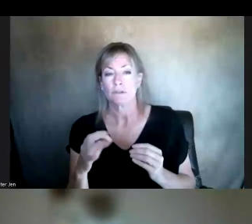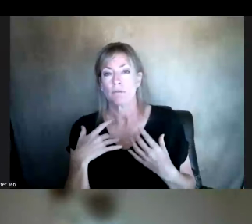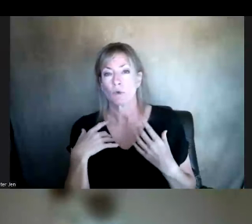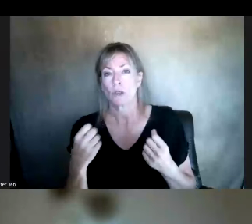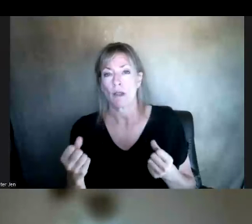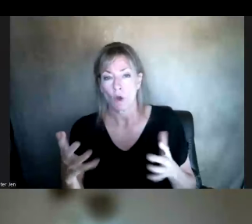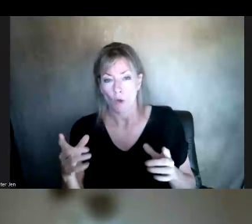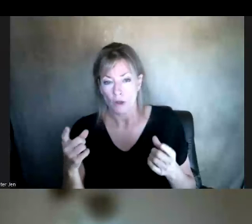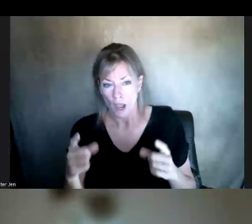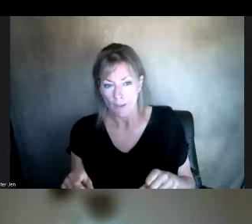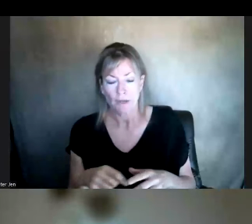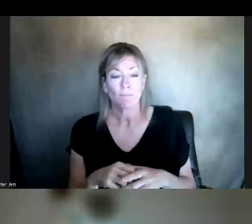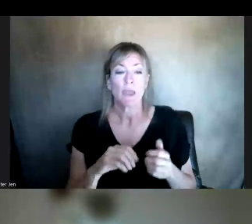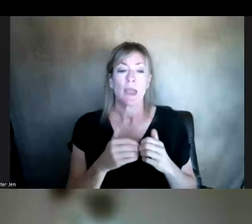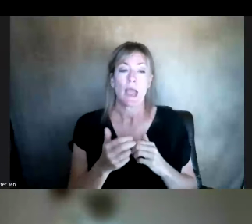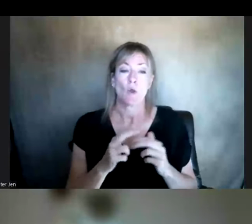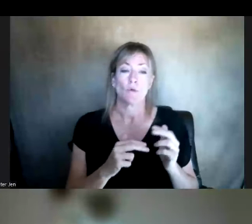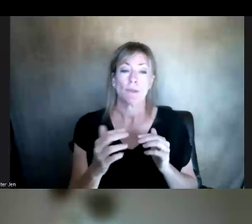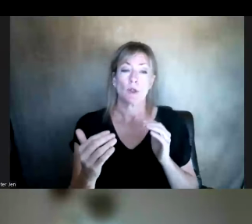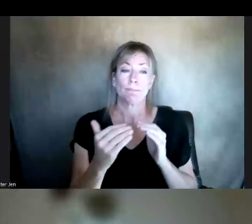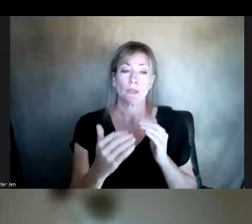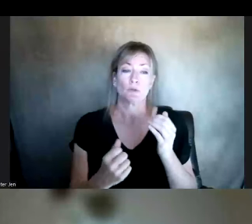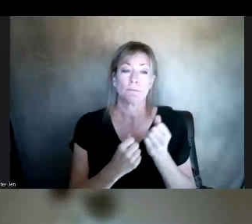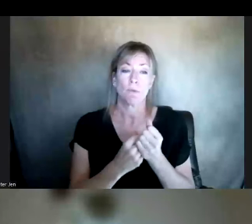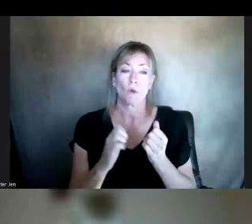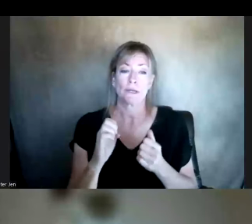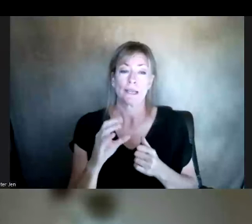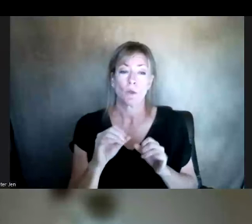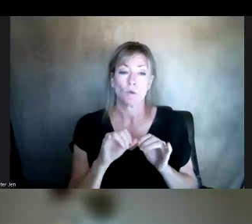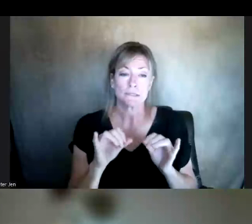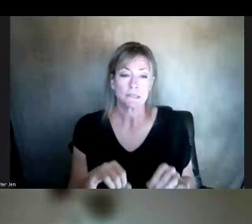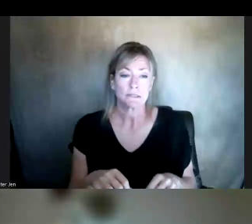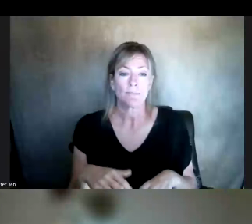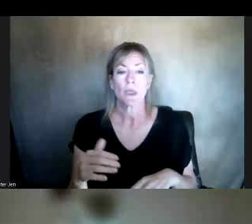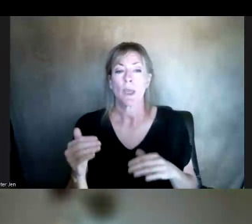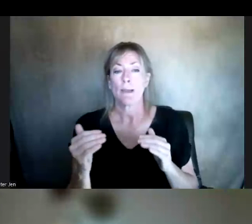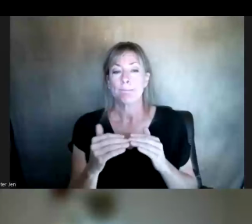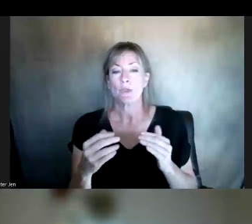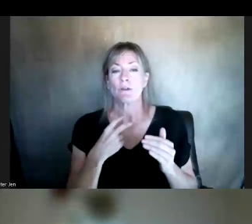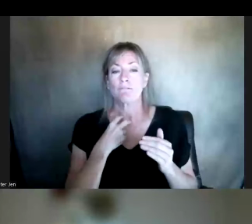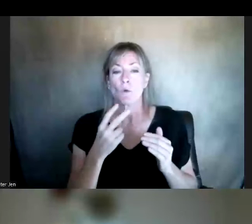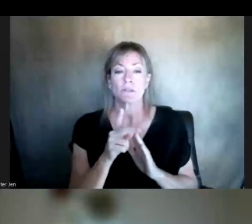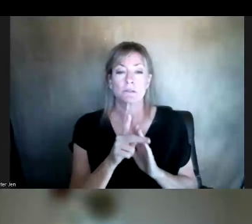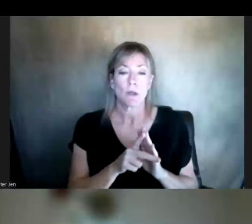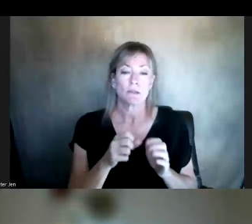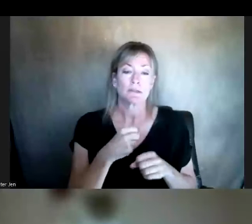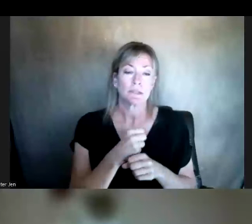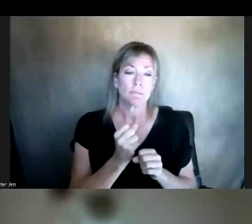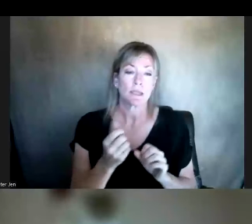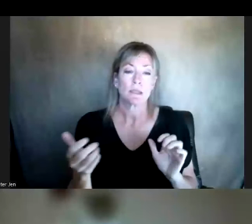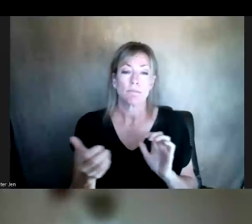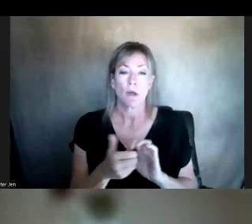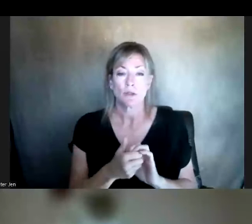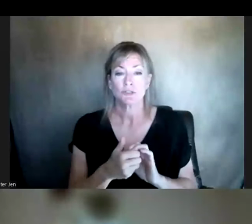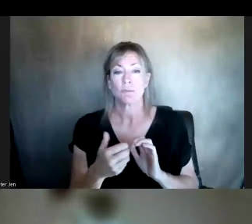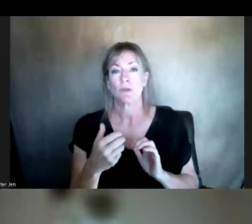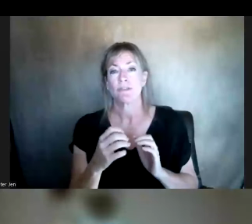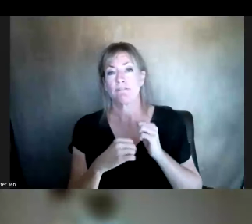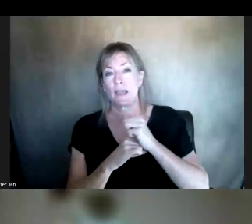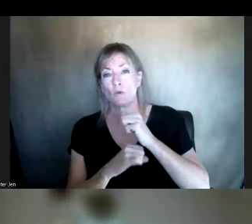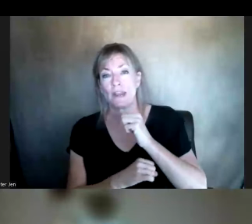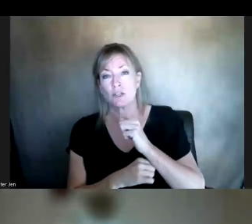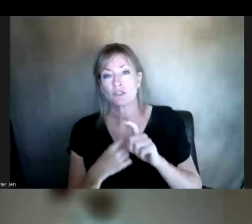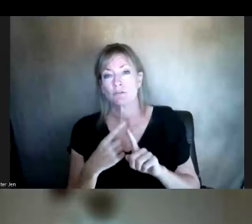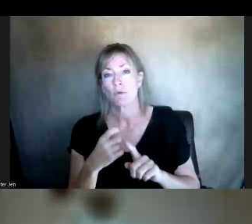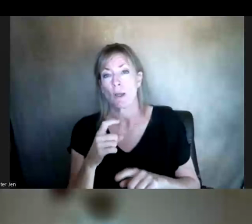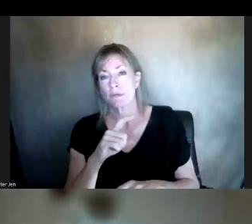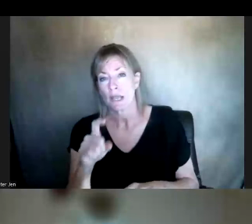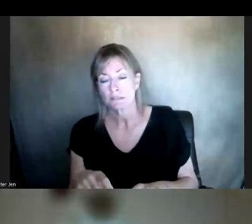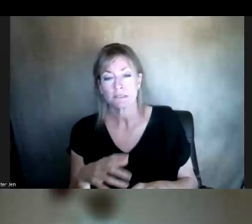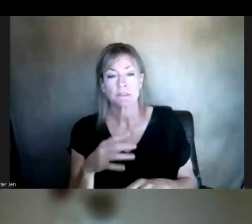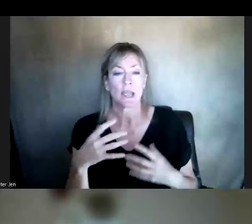THERE IS ONE ON PEER VIEWS IN POLICYMAKING AND A RECOVERY CAFE